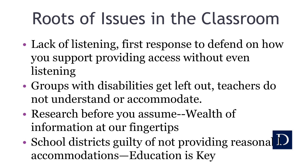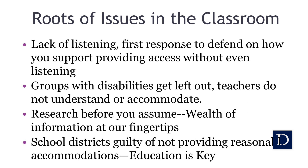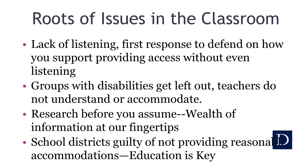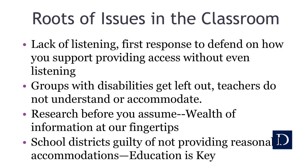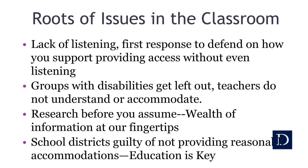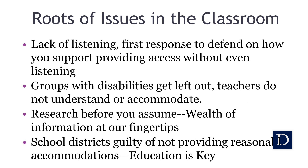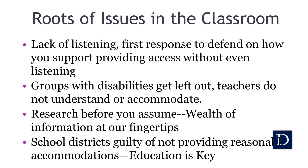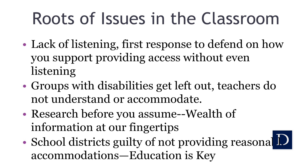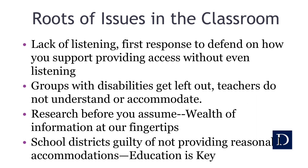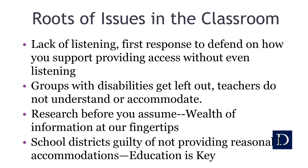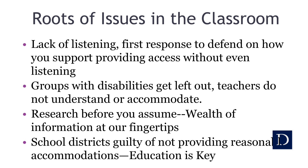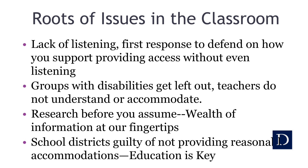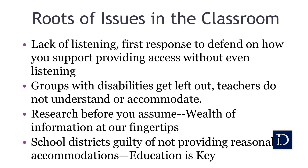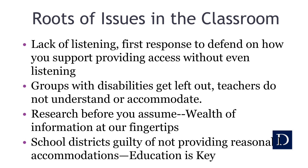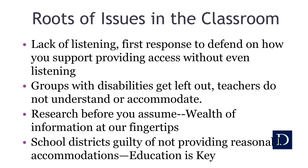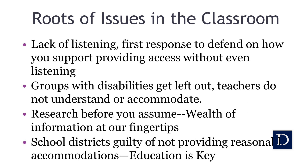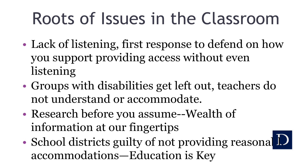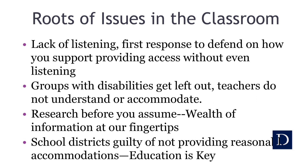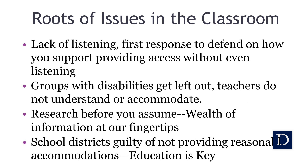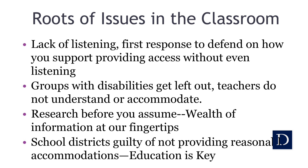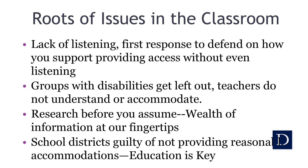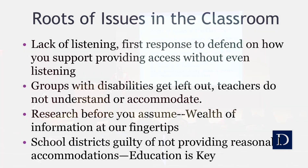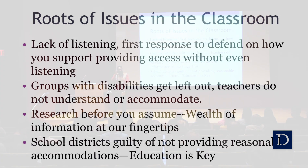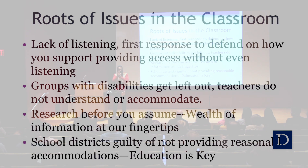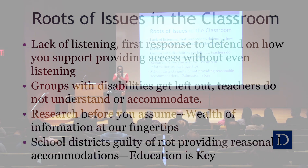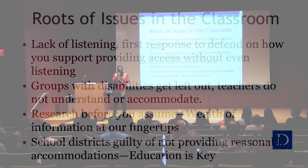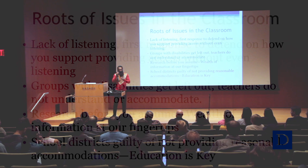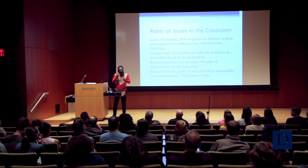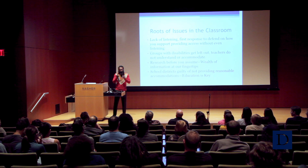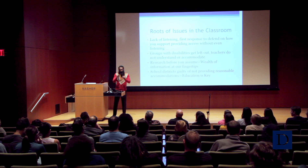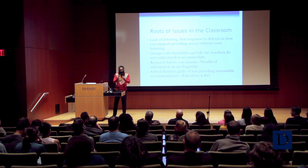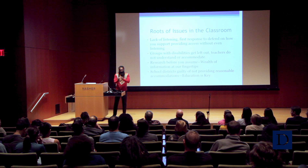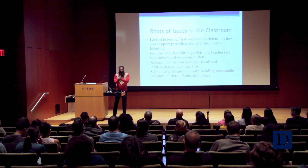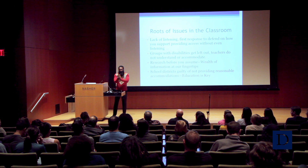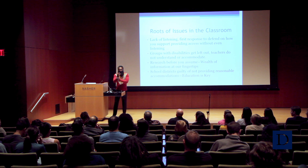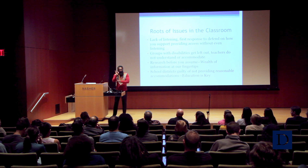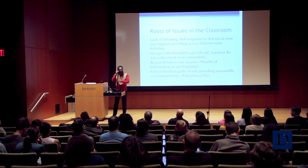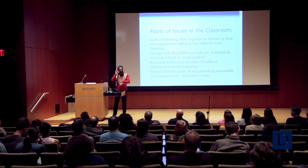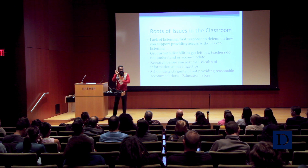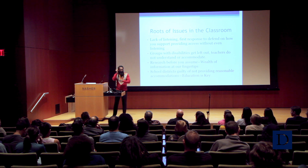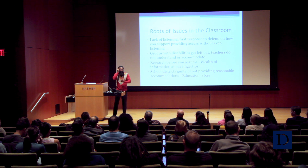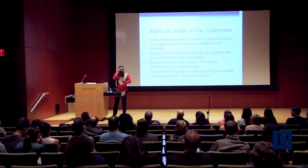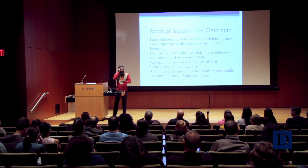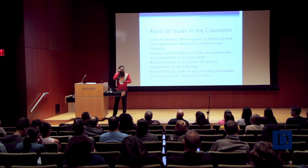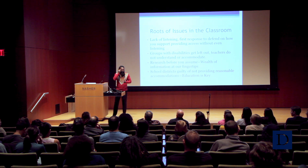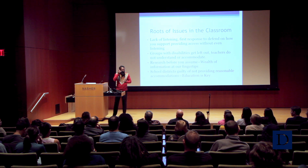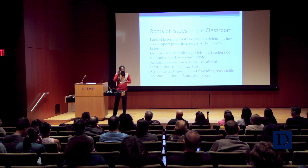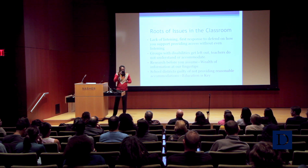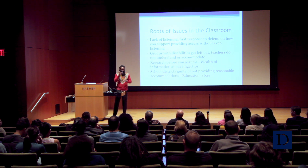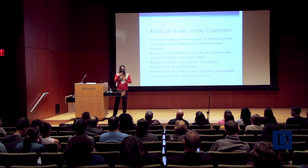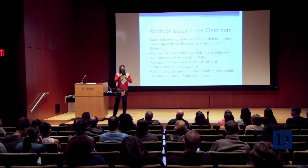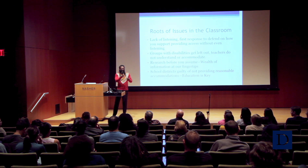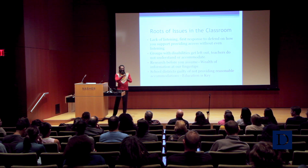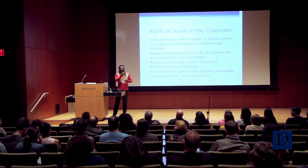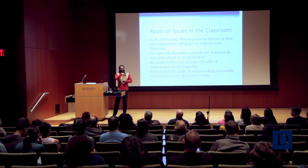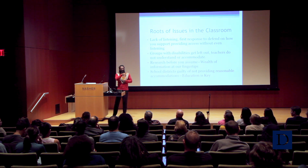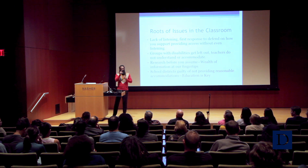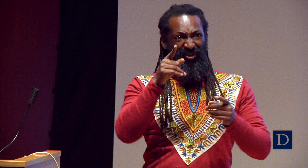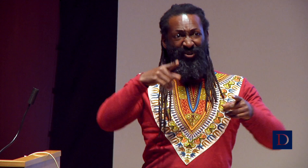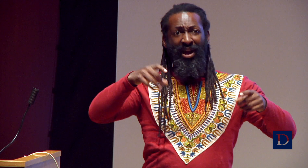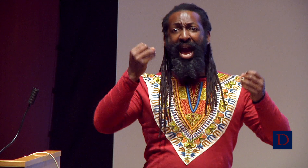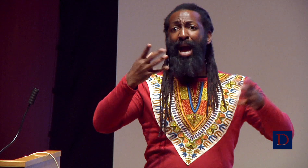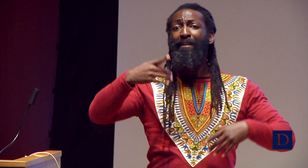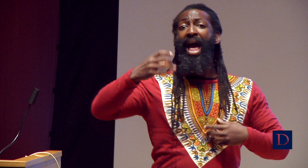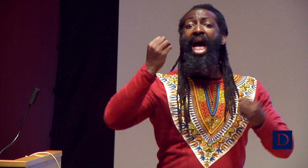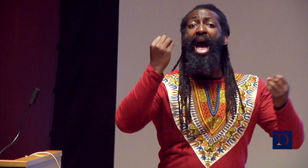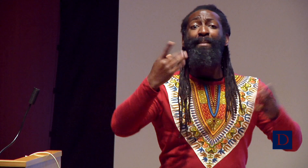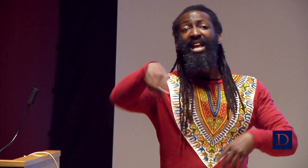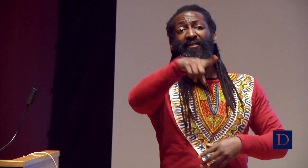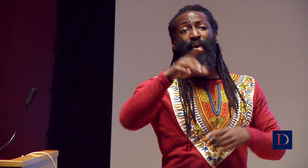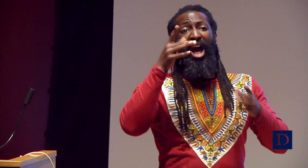The most important thing is the different schools of education, different thoughts. So we obviously need those schools of education to try to grow, to help us understand.